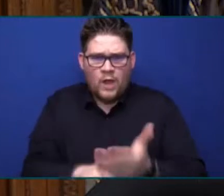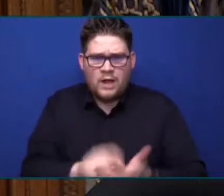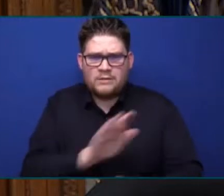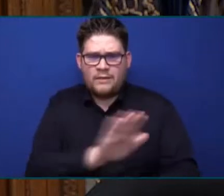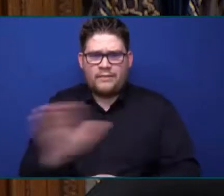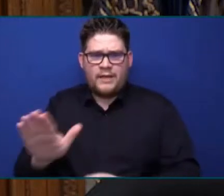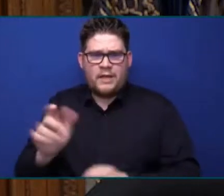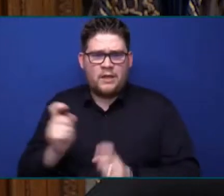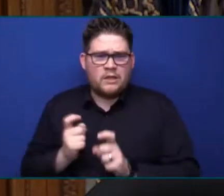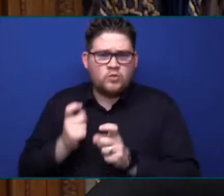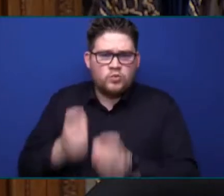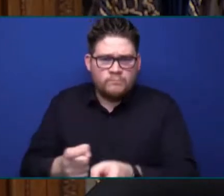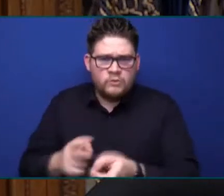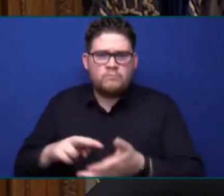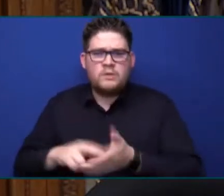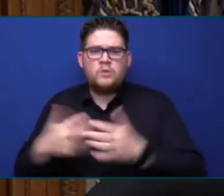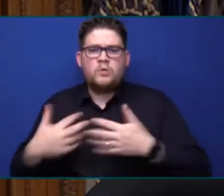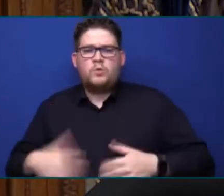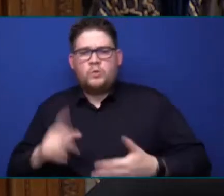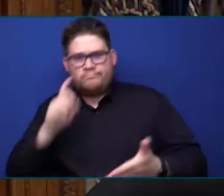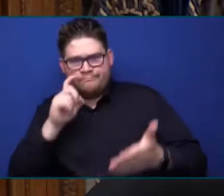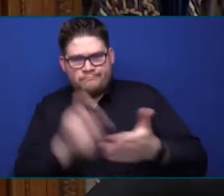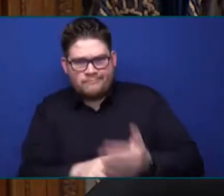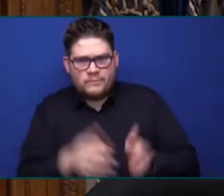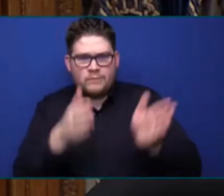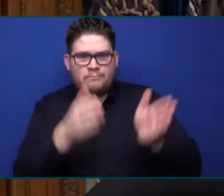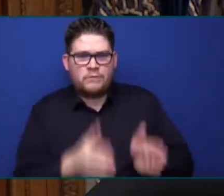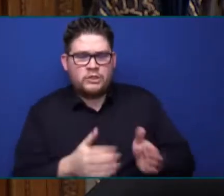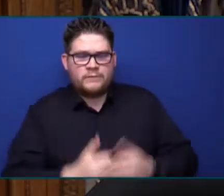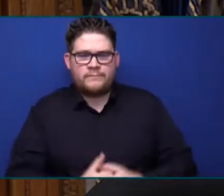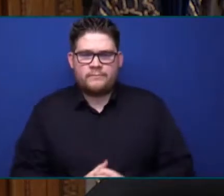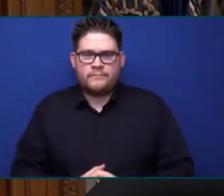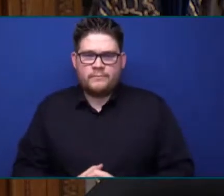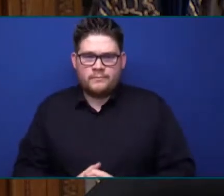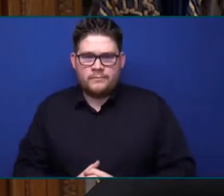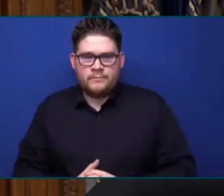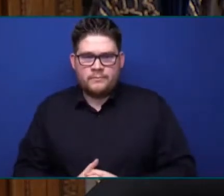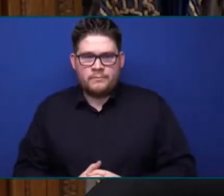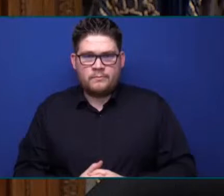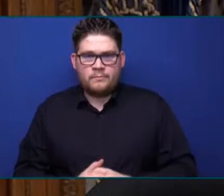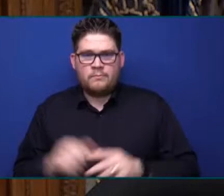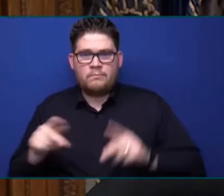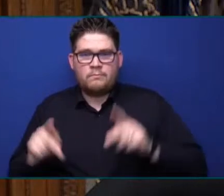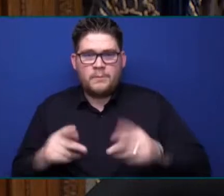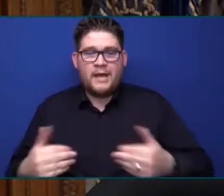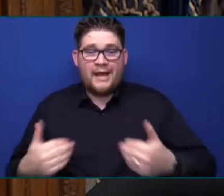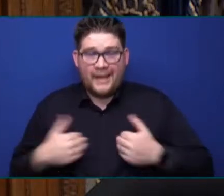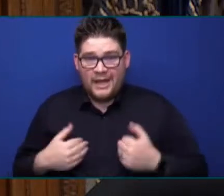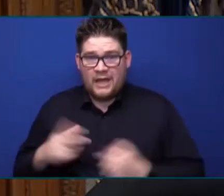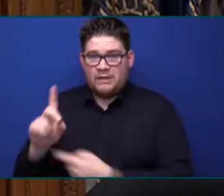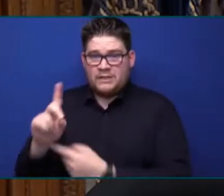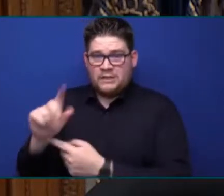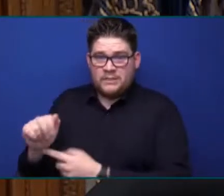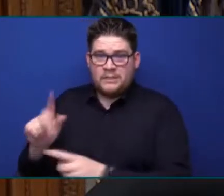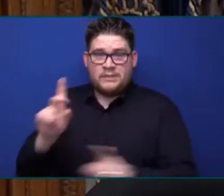People with disabilities, like all other people, are people full of possibilities and potential.